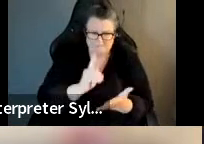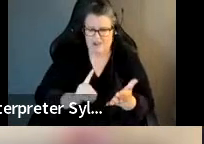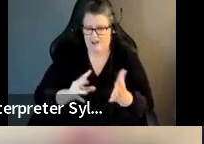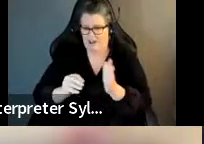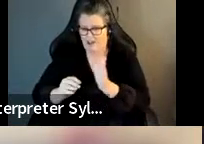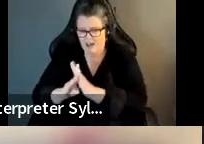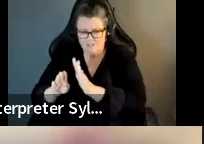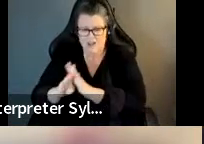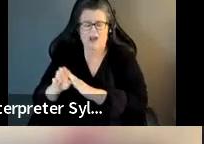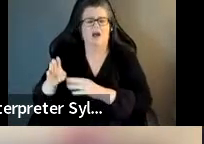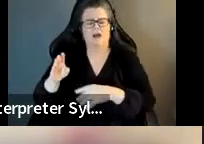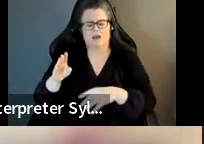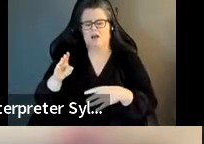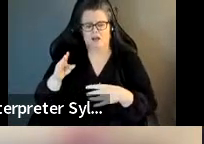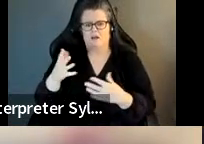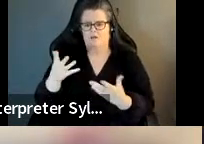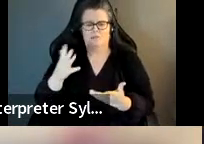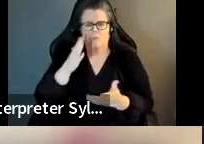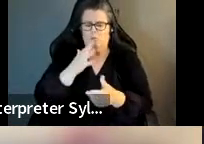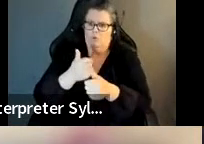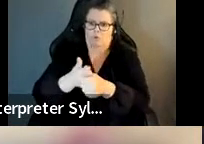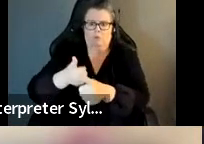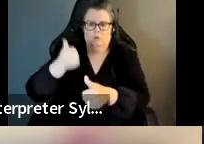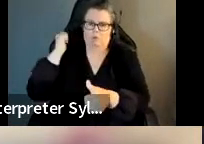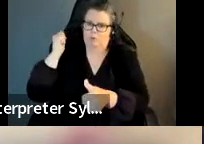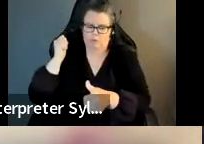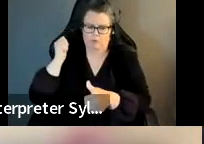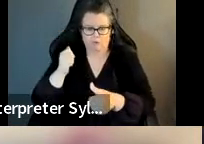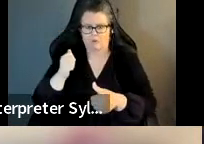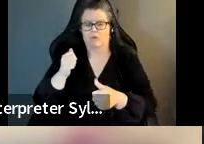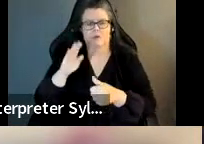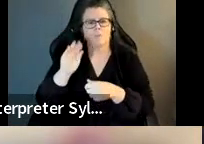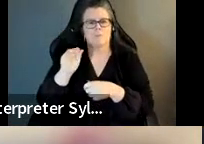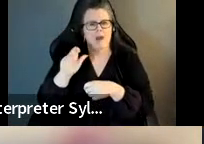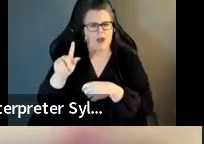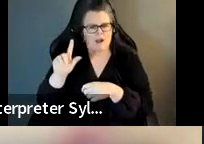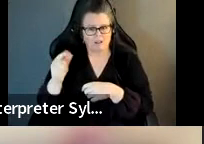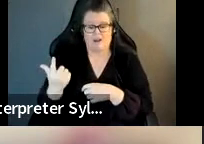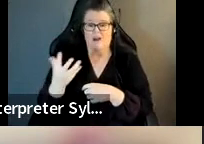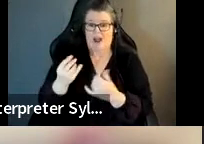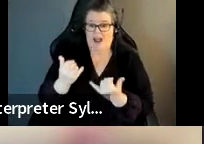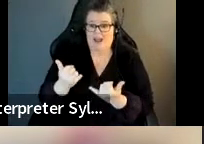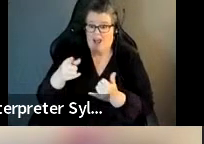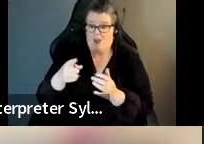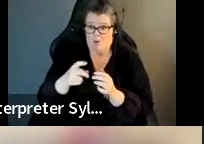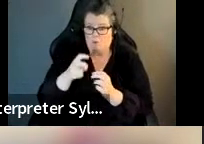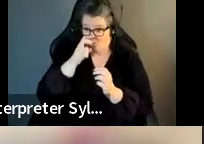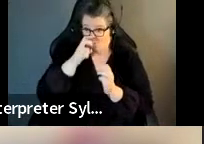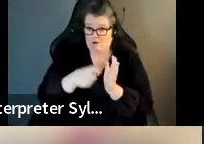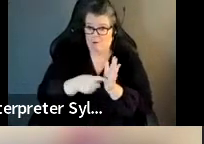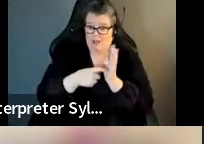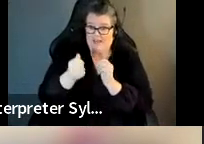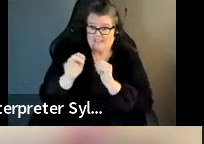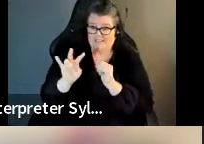However, our biggest concern is the 17 -- compliance to 17 inches would alter diagnostically required